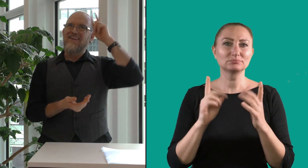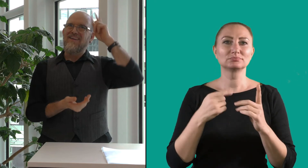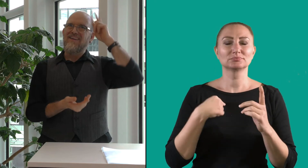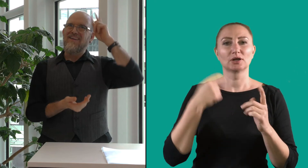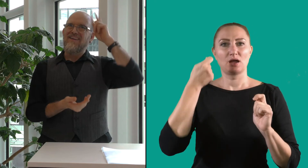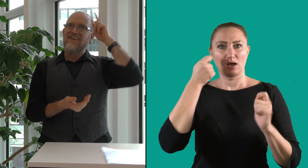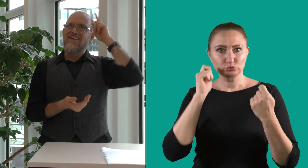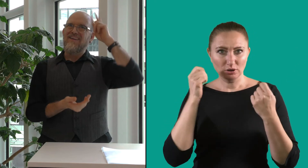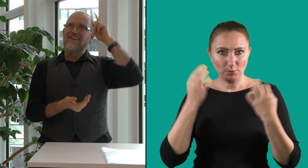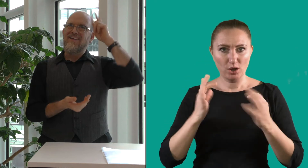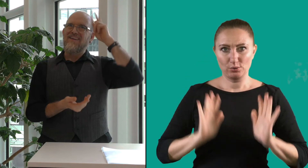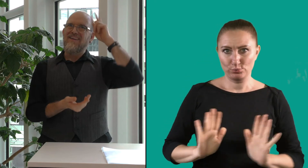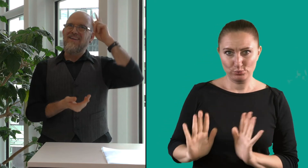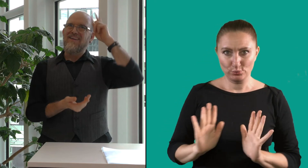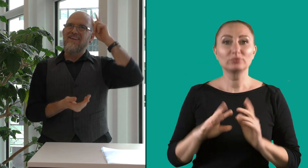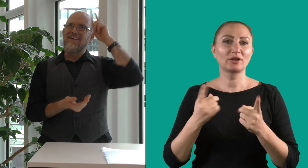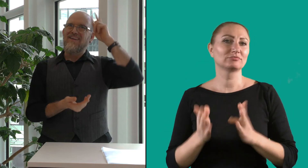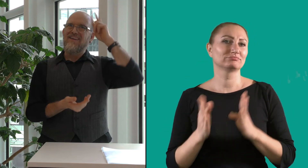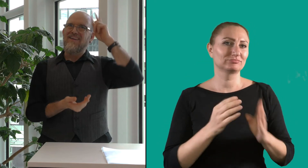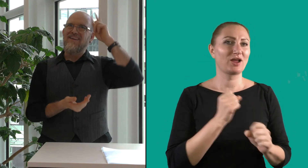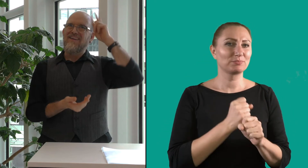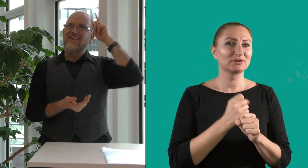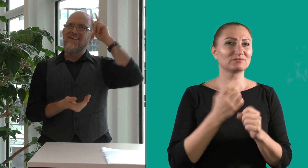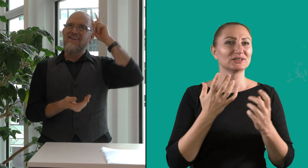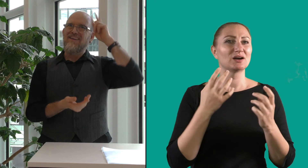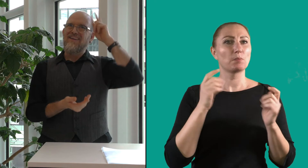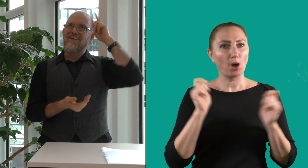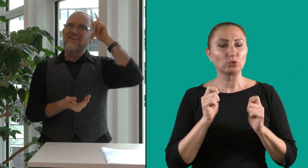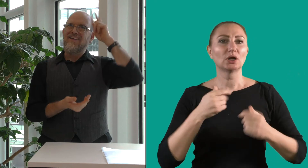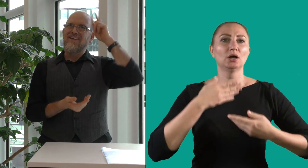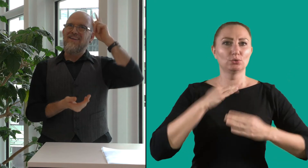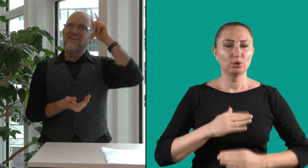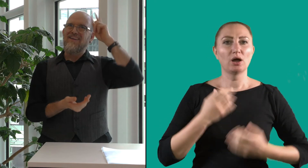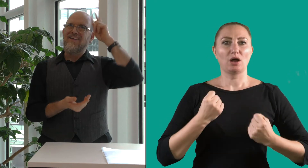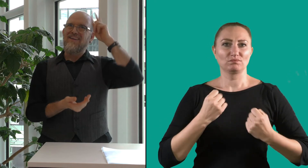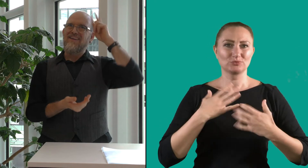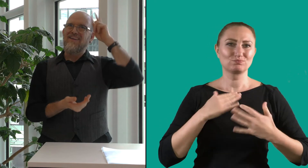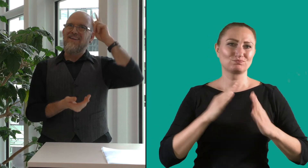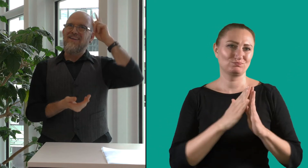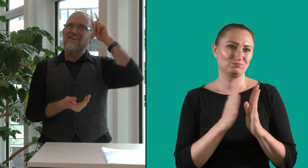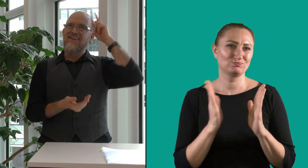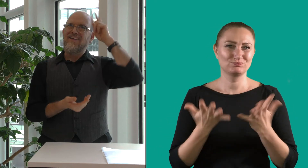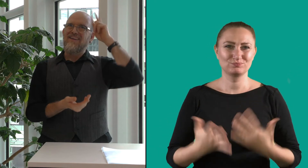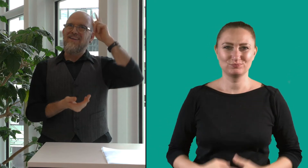Breaks and rest in between is very important for the quality of my work.